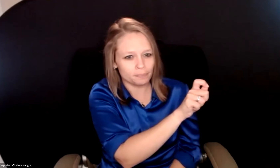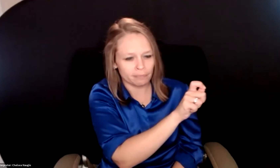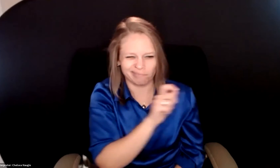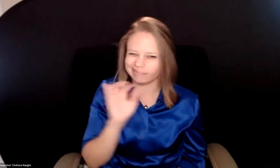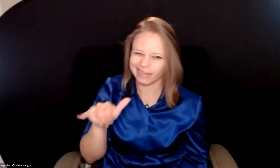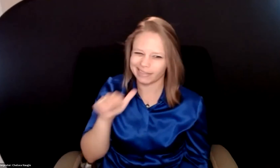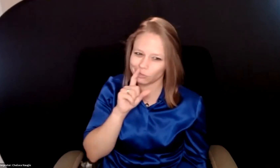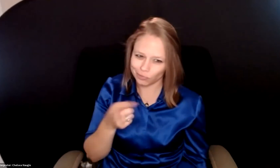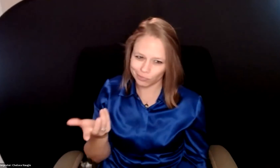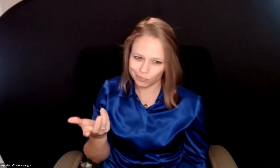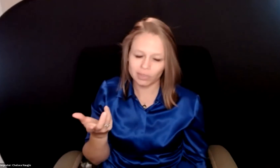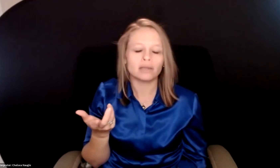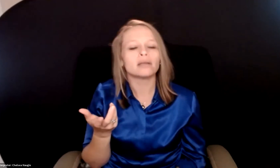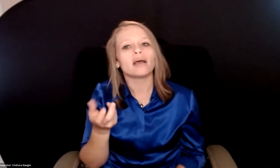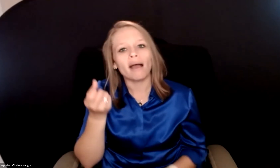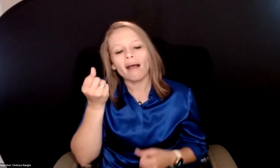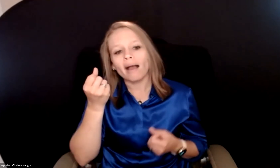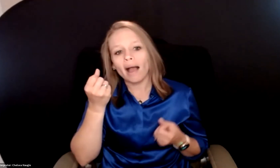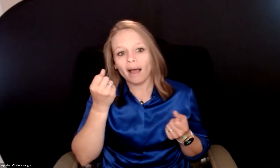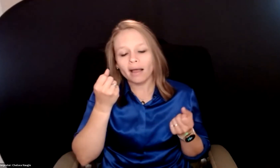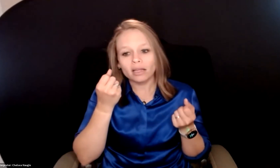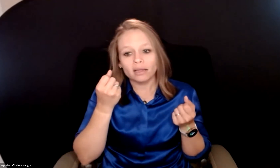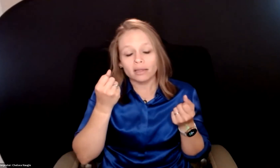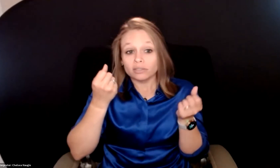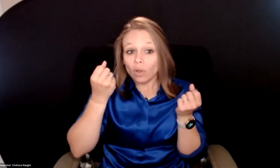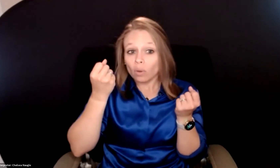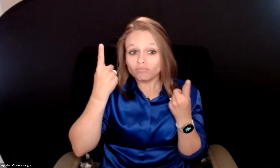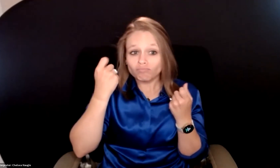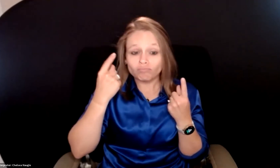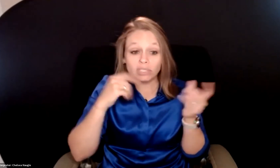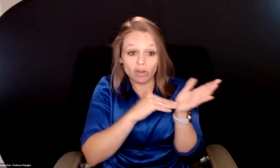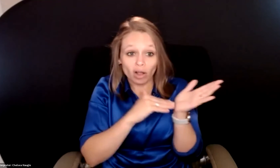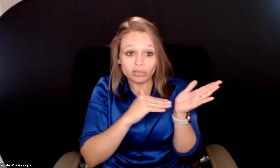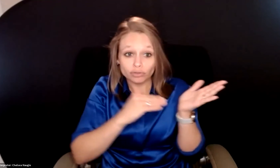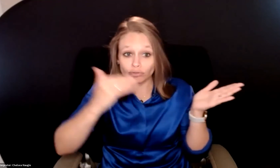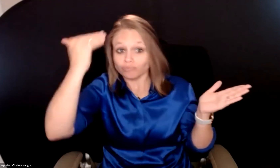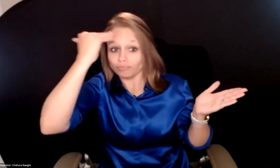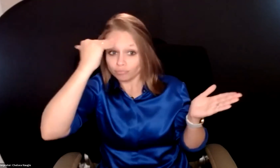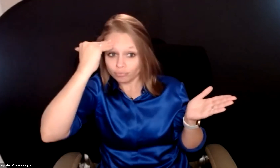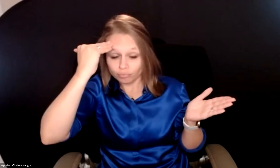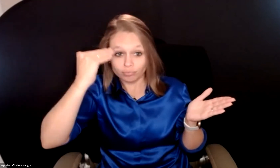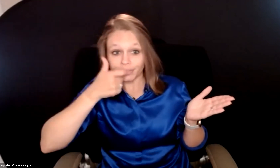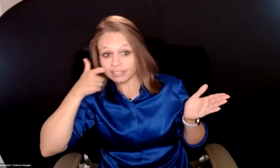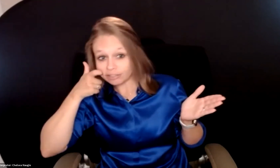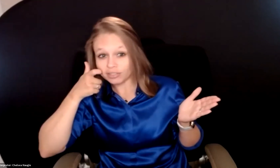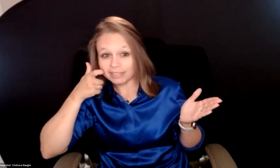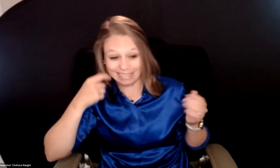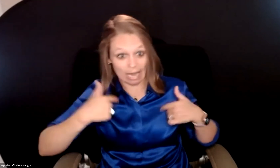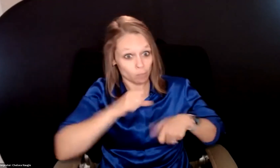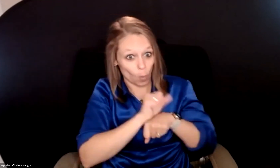I understand that a lot of doctors do understand addiction really well. I know that even more now that I'm working with a lot of them.